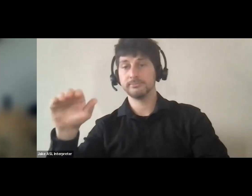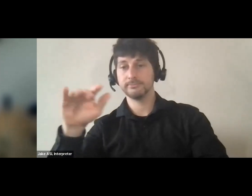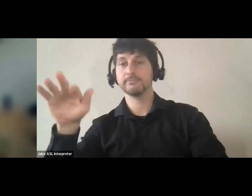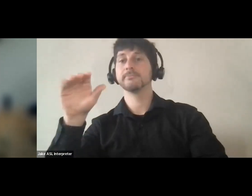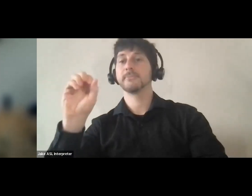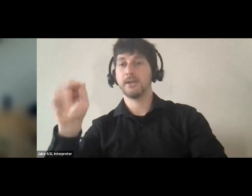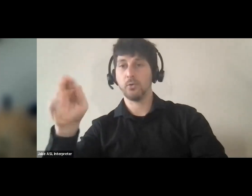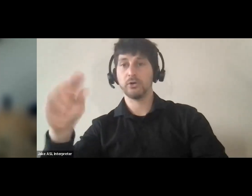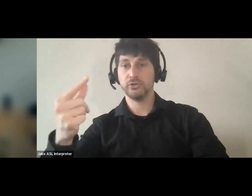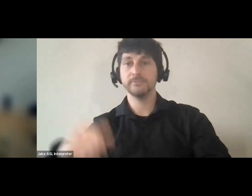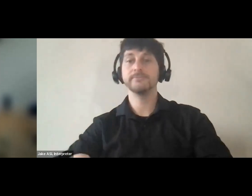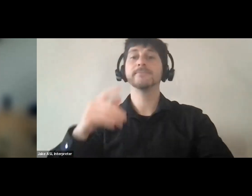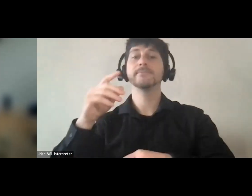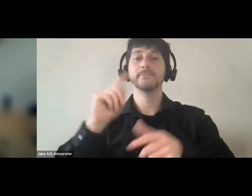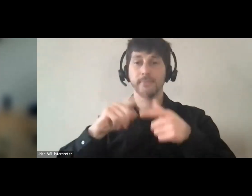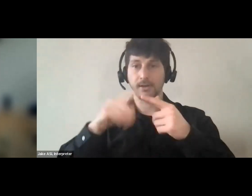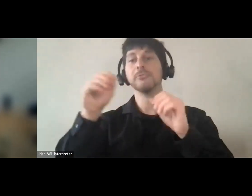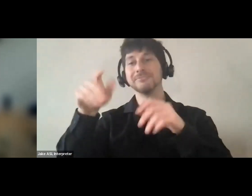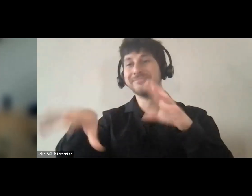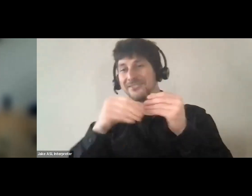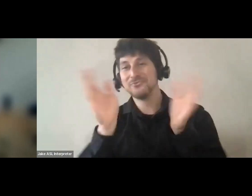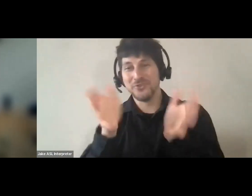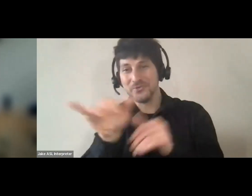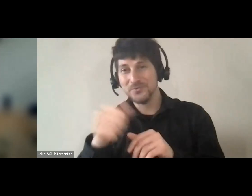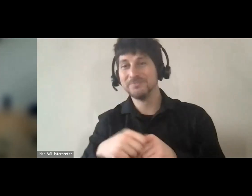Sroyster@APRIL -- rural.org.